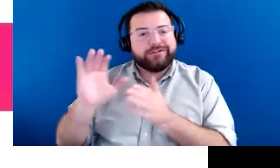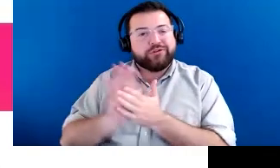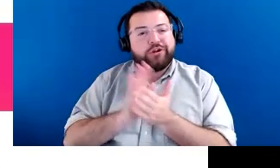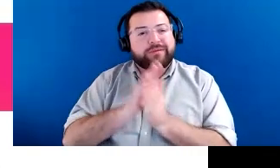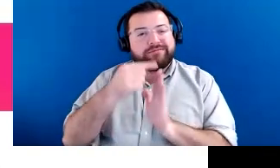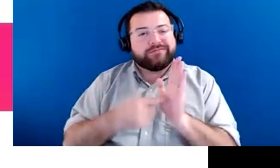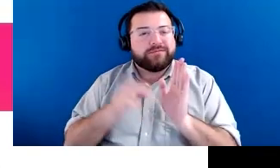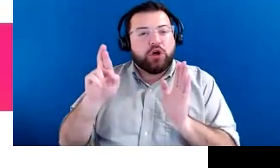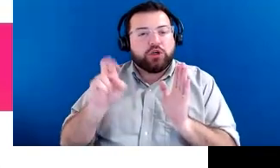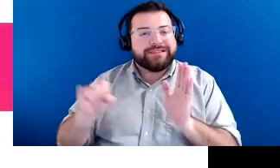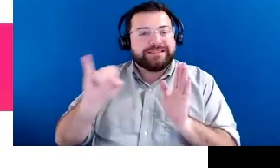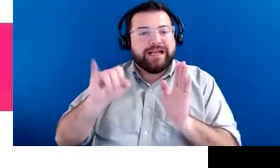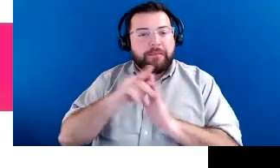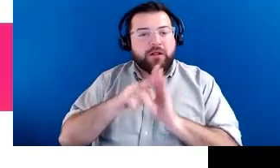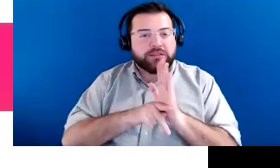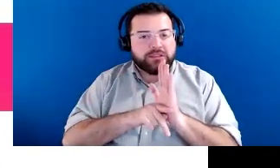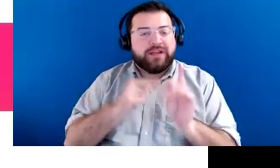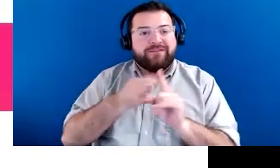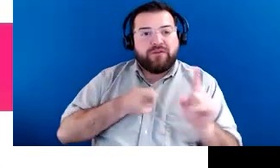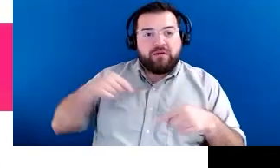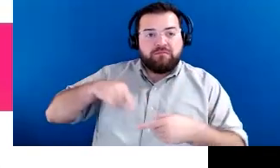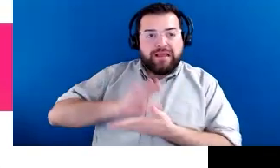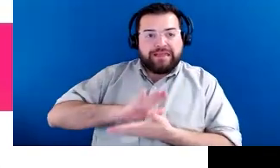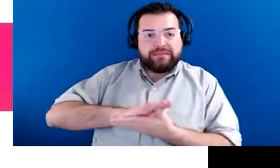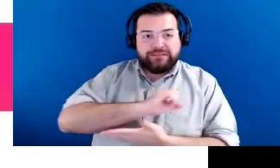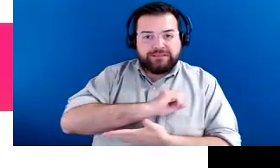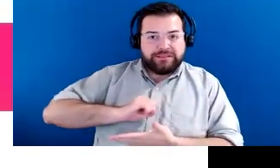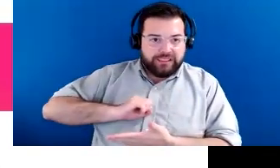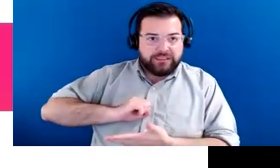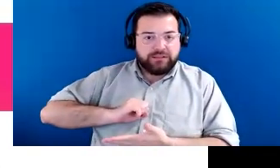the RSI, policy that the Academic Senate produced.